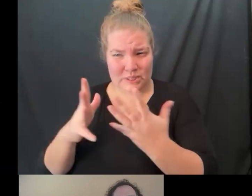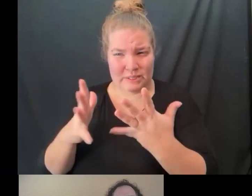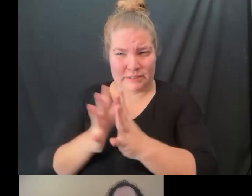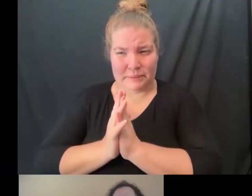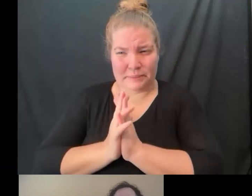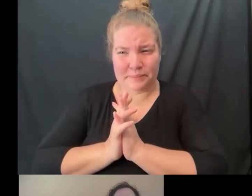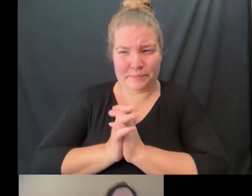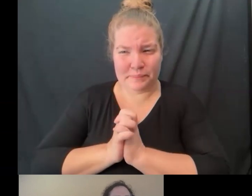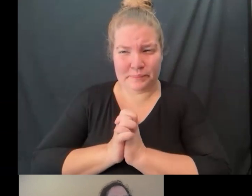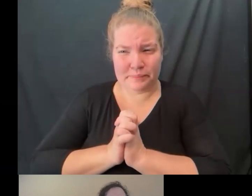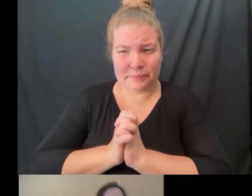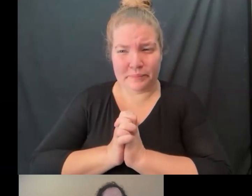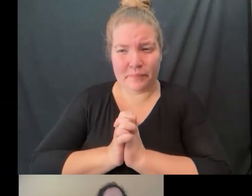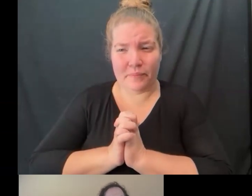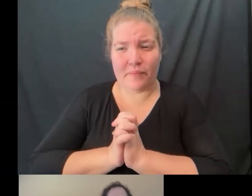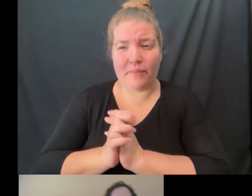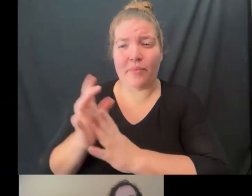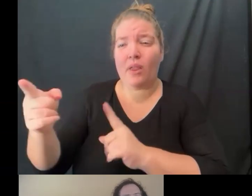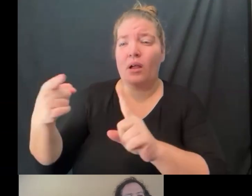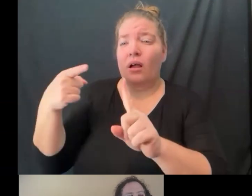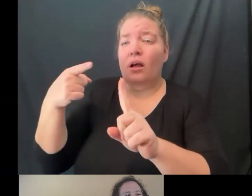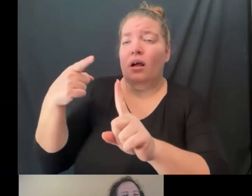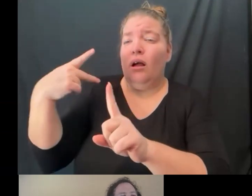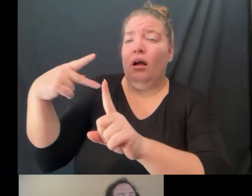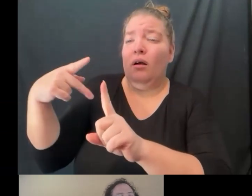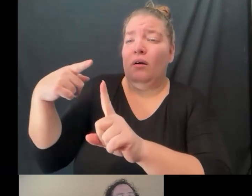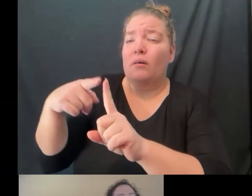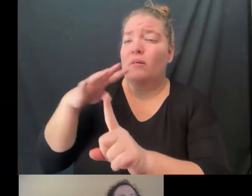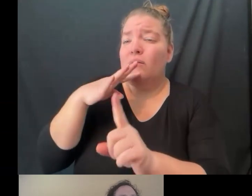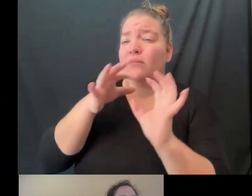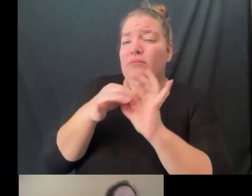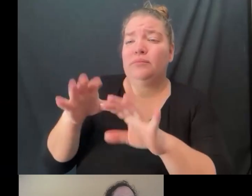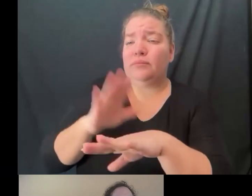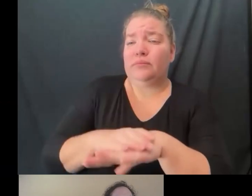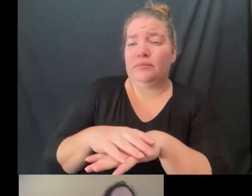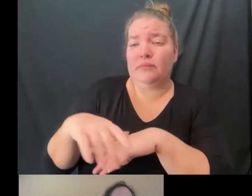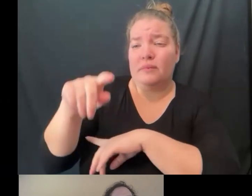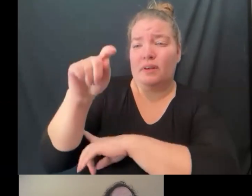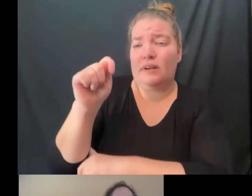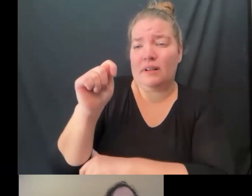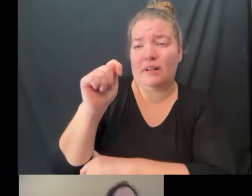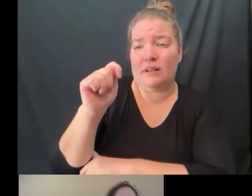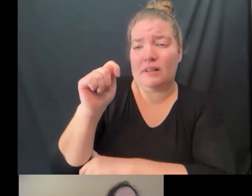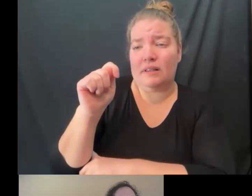And I'm going to just break that down in non-nerdy language. Michael's wondering, does the EN 301 549